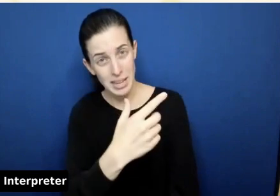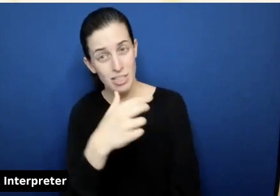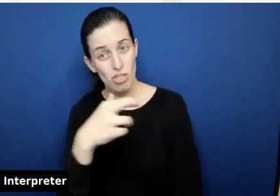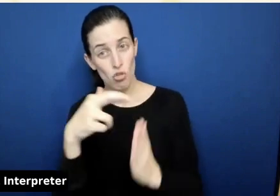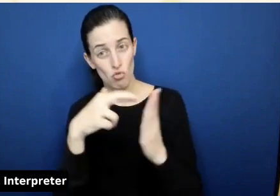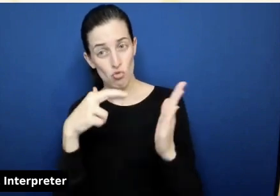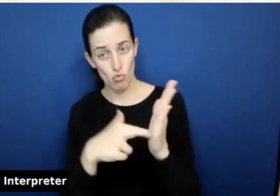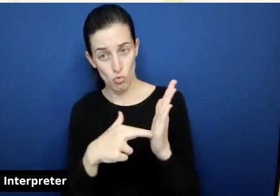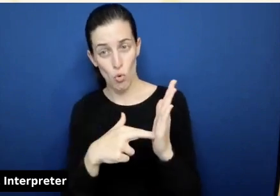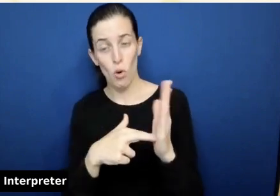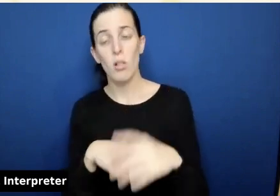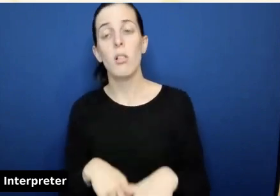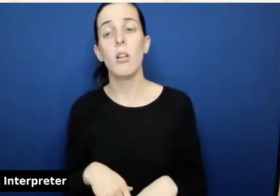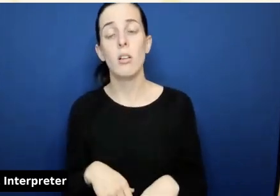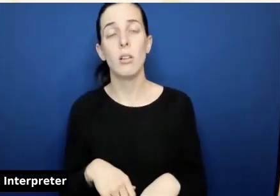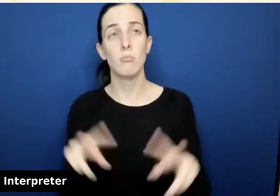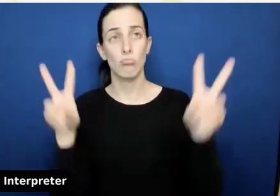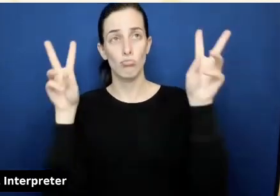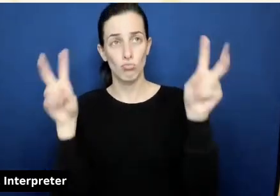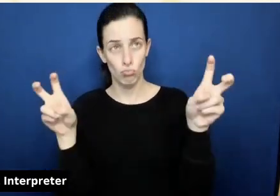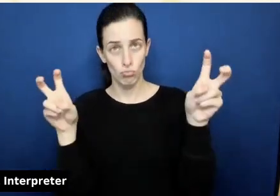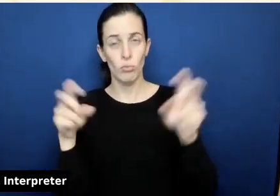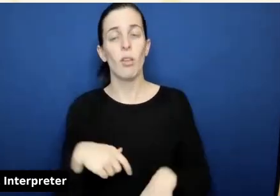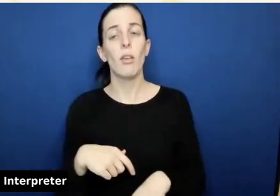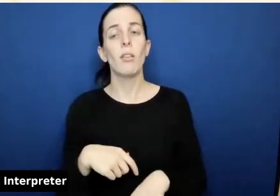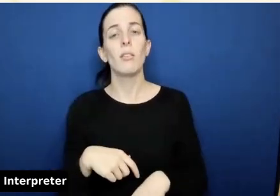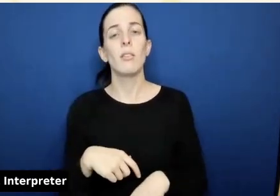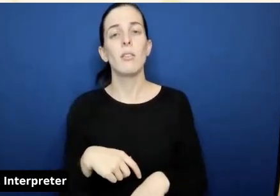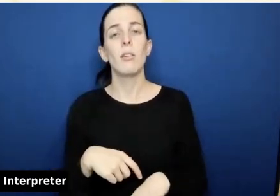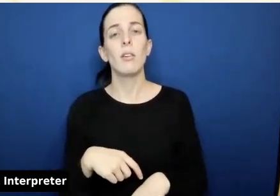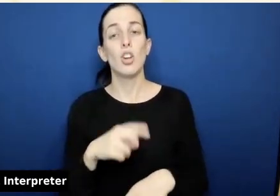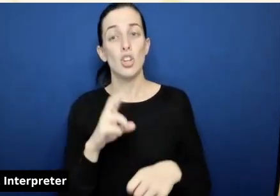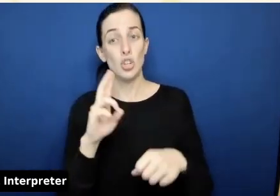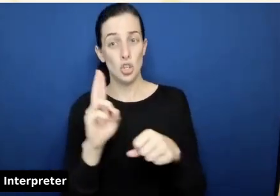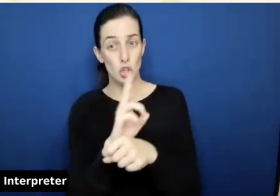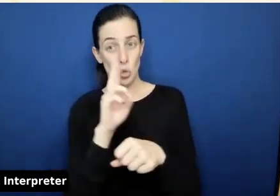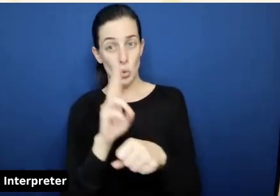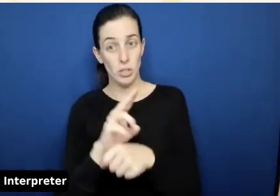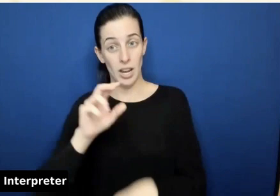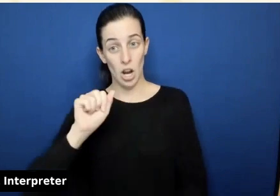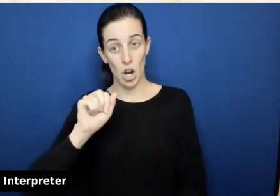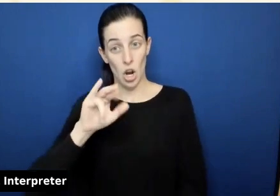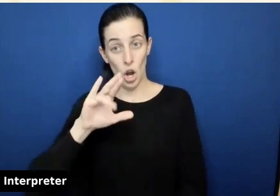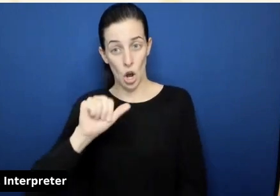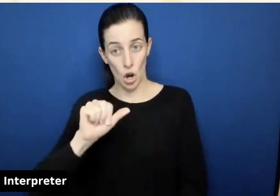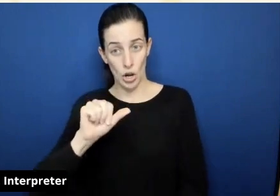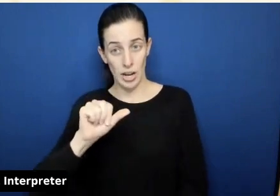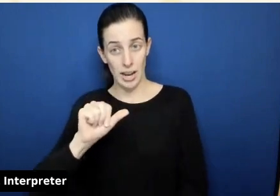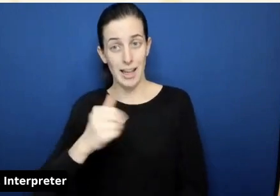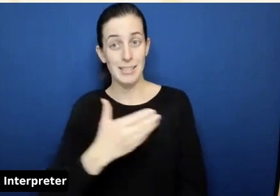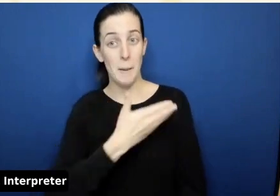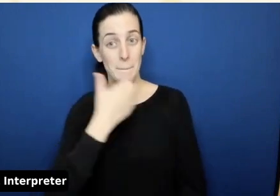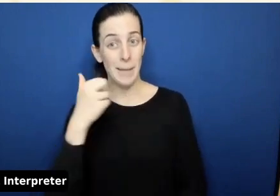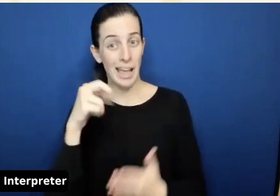Do you think that the statement, the rule in using ARIA is not to use ARIA, is still true today?